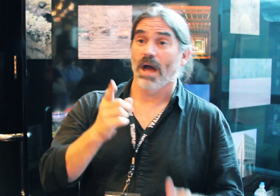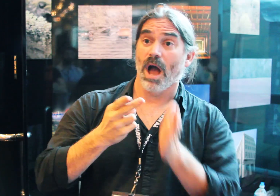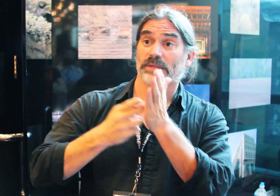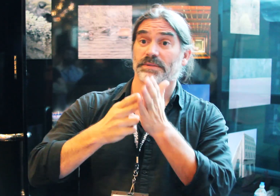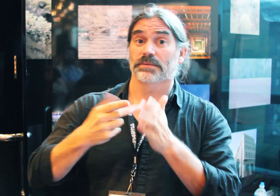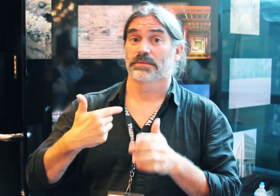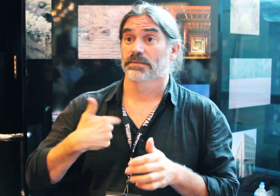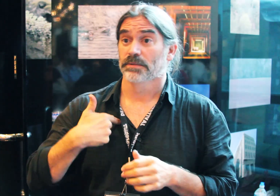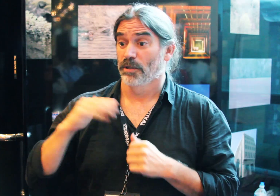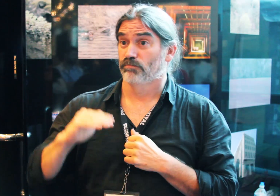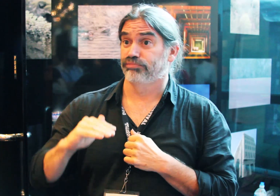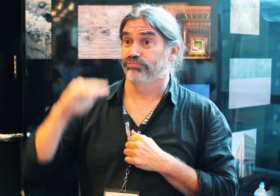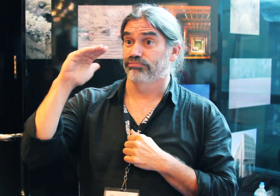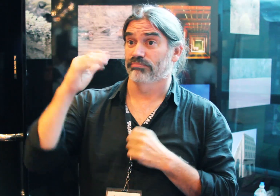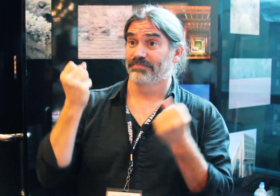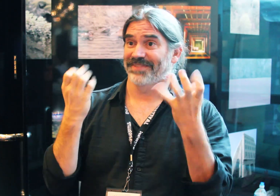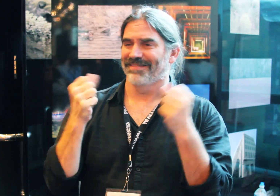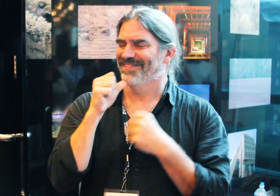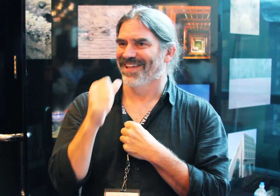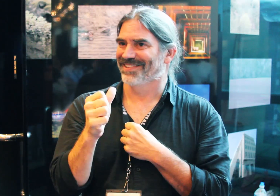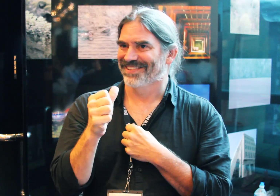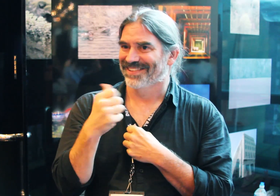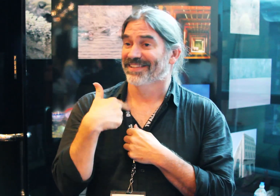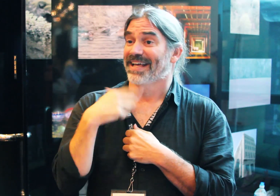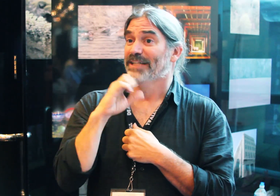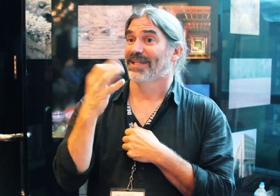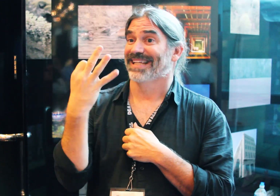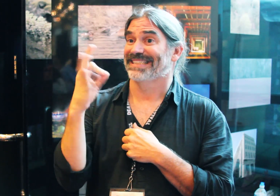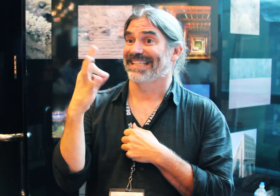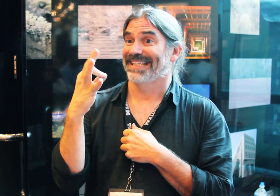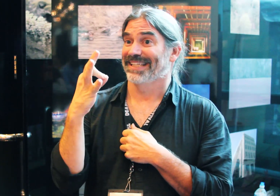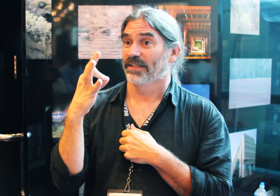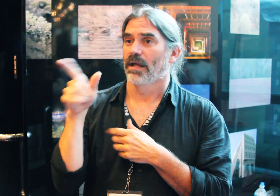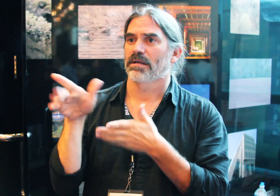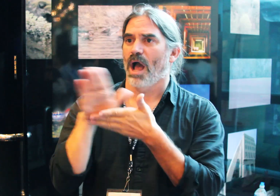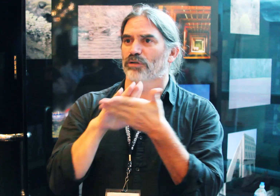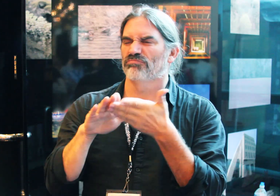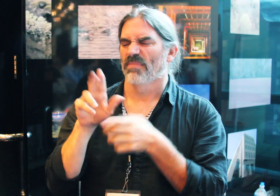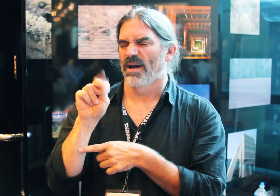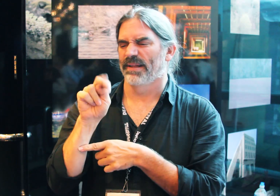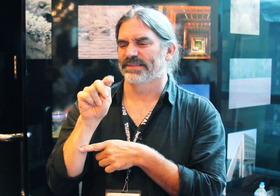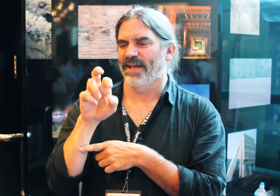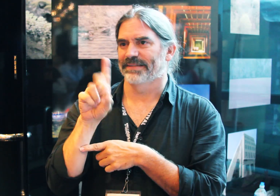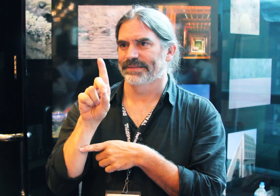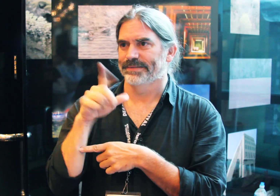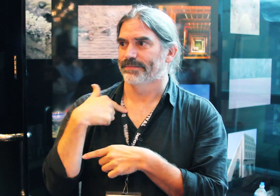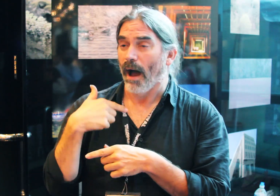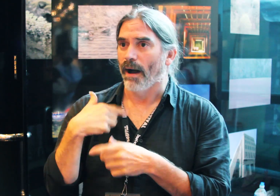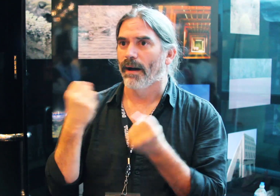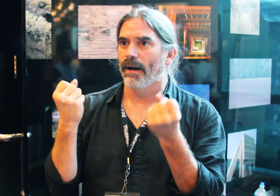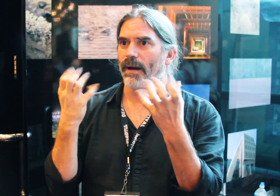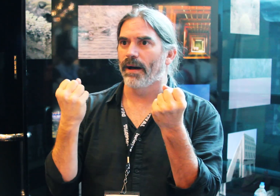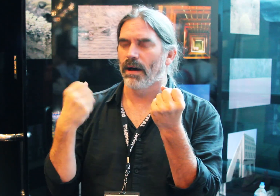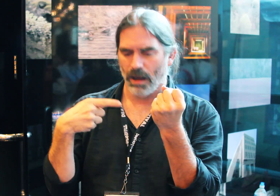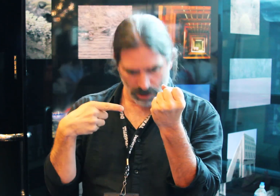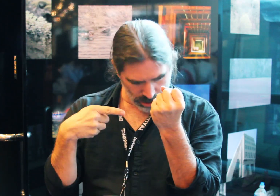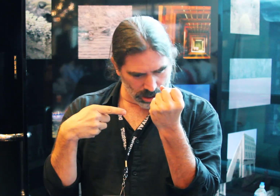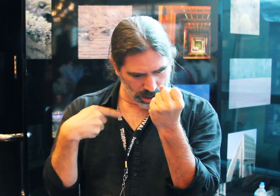Really...honestly, I didn't grow up signing. When I was 19 at college, NTID is when I started to immerse